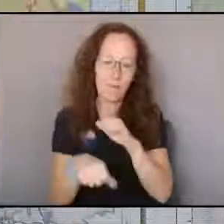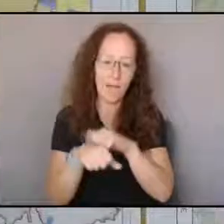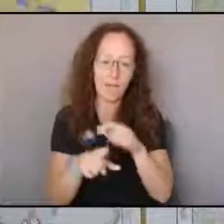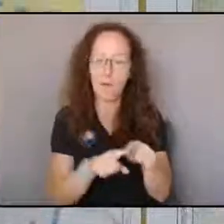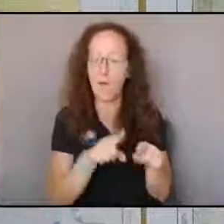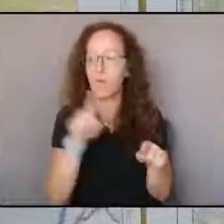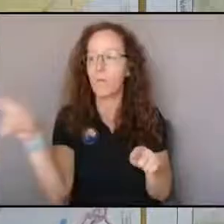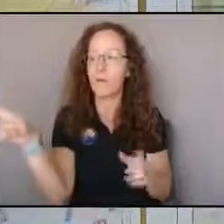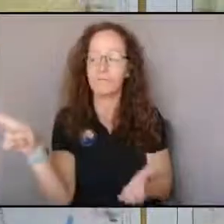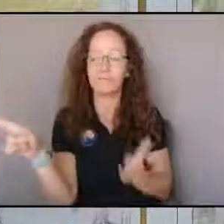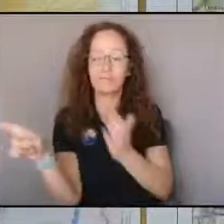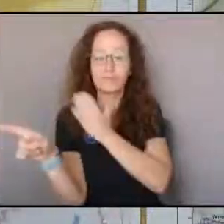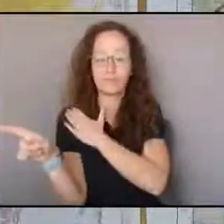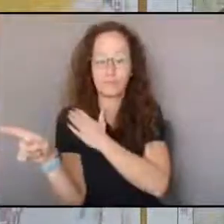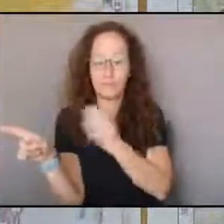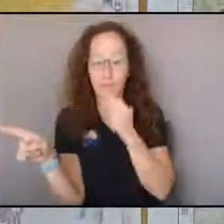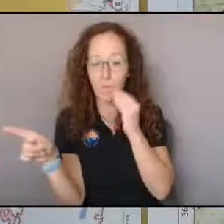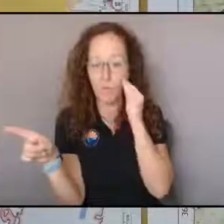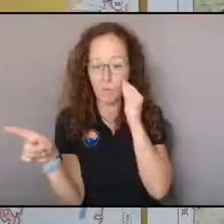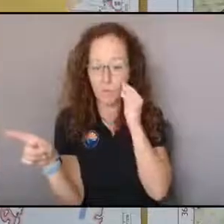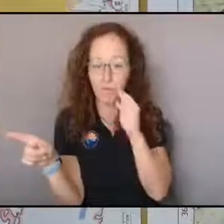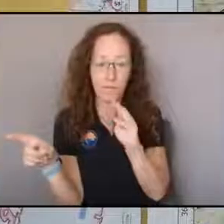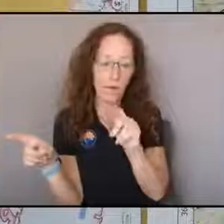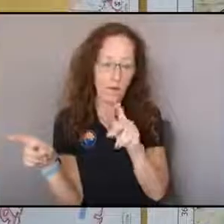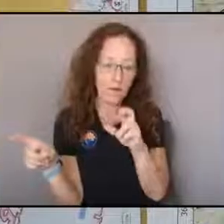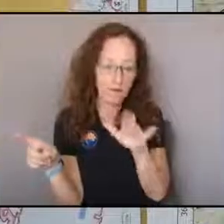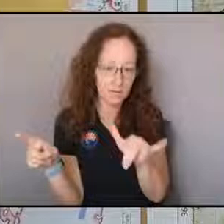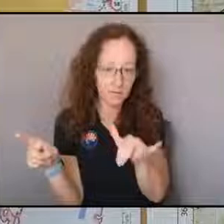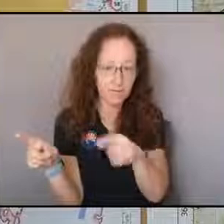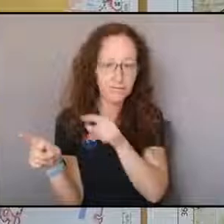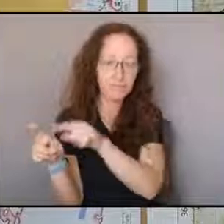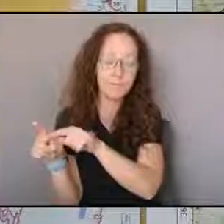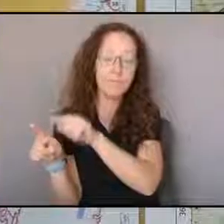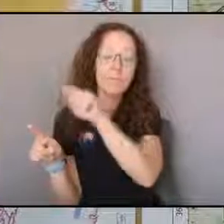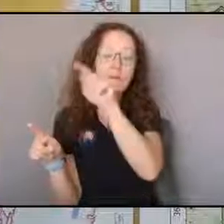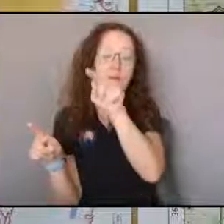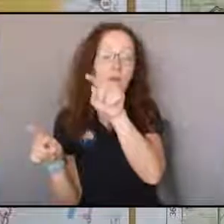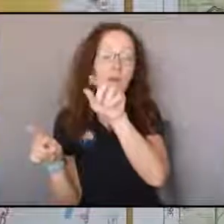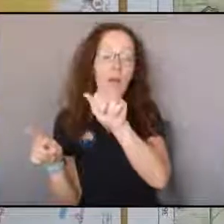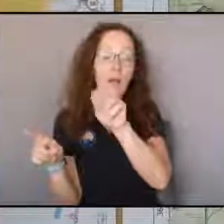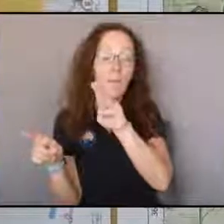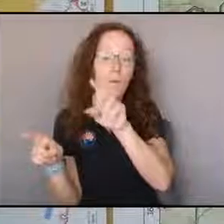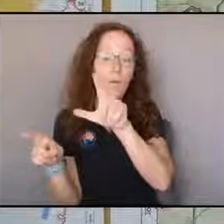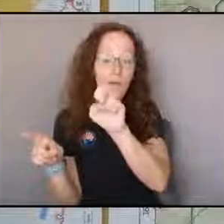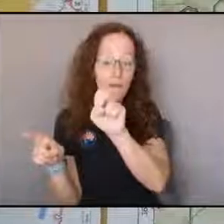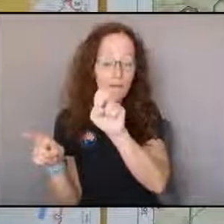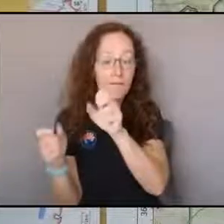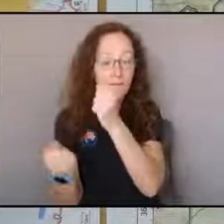THE MONASTERY. UP TO THE NORTH HERE, AT THE AMOLE FIRE SCAR -- SORRY,